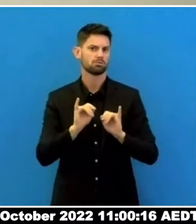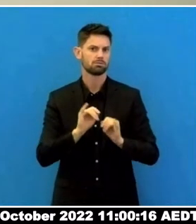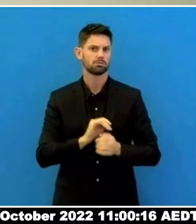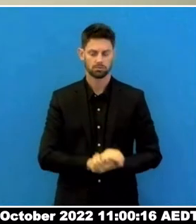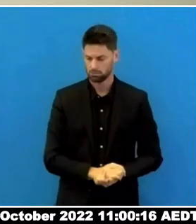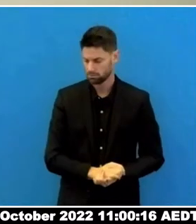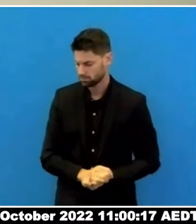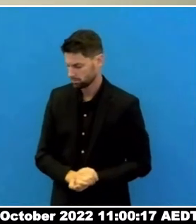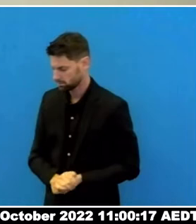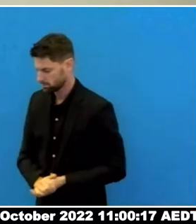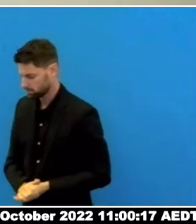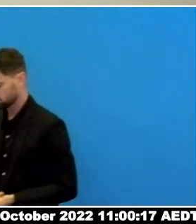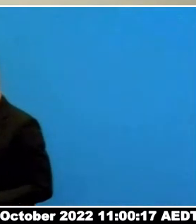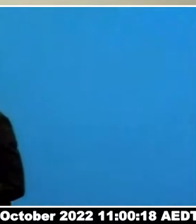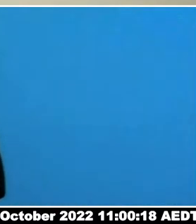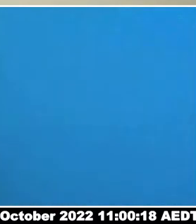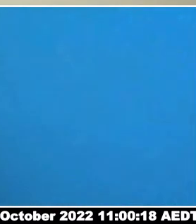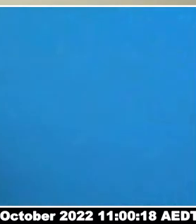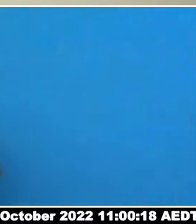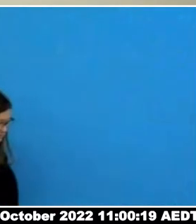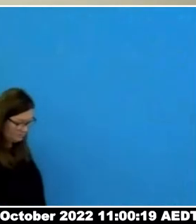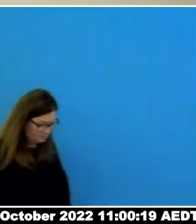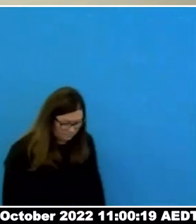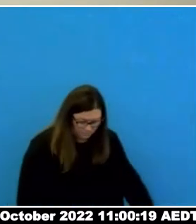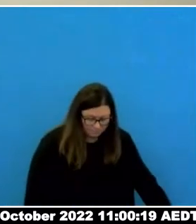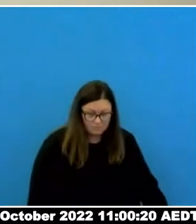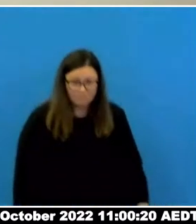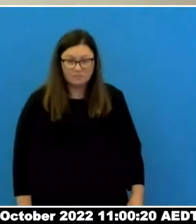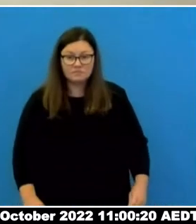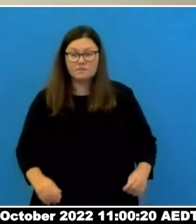"I was transferred from Nauru to Australia in 2019